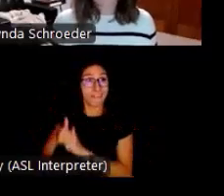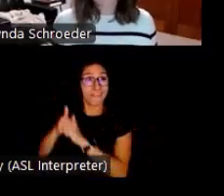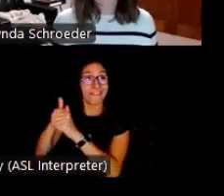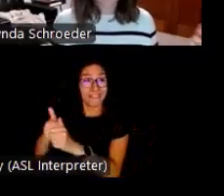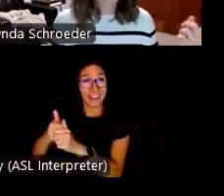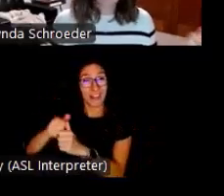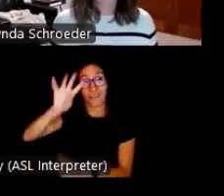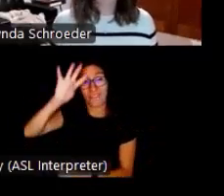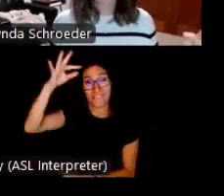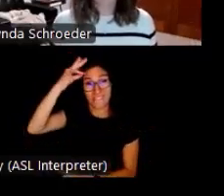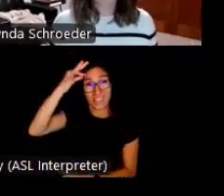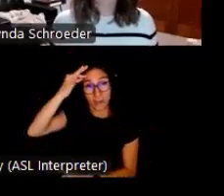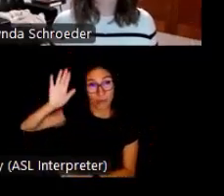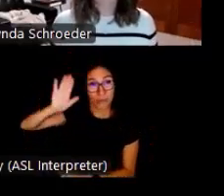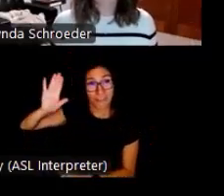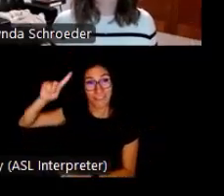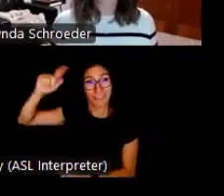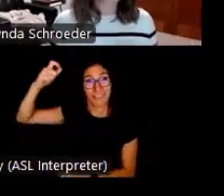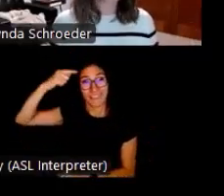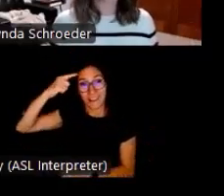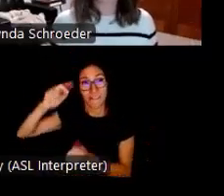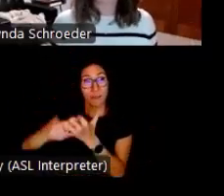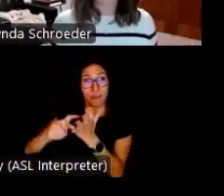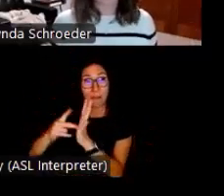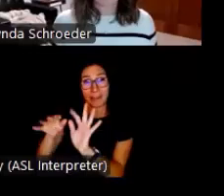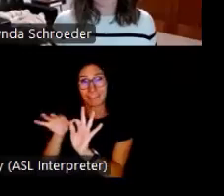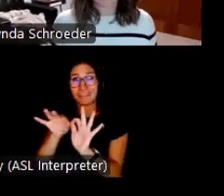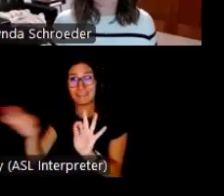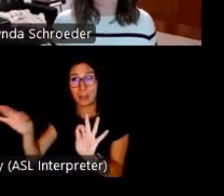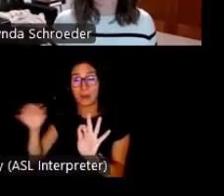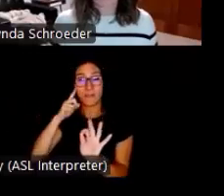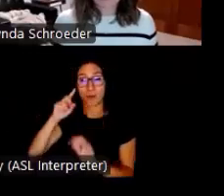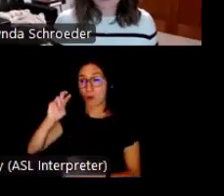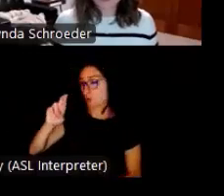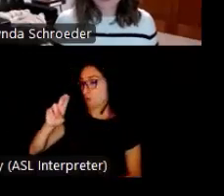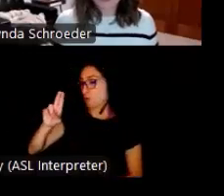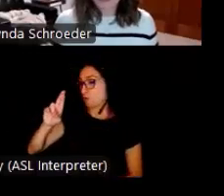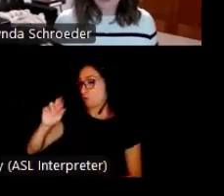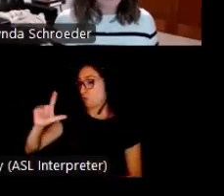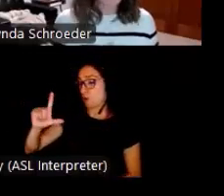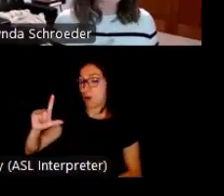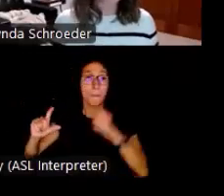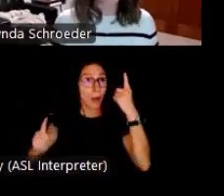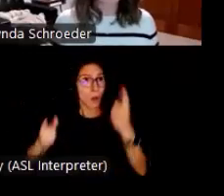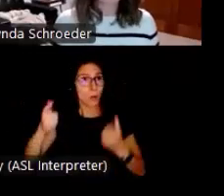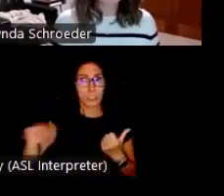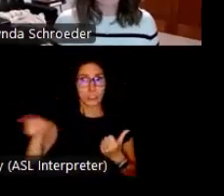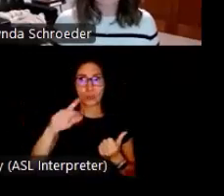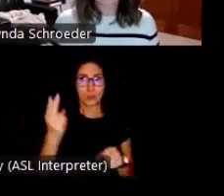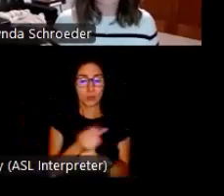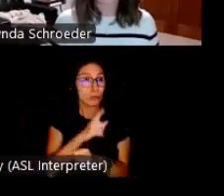But which of these four you use completely changes your research and completely changes who you're